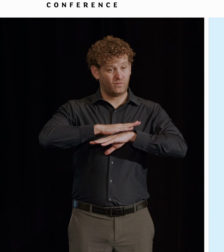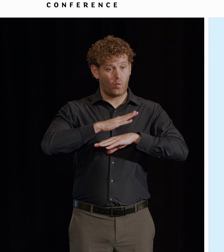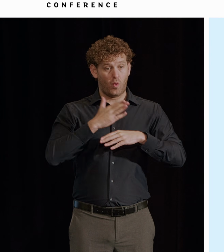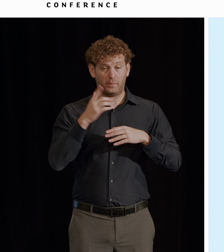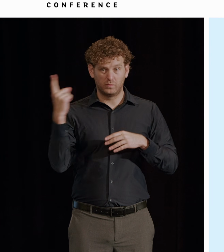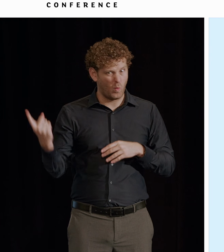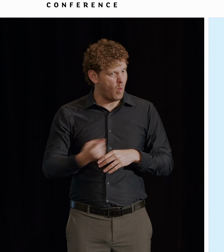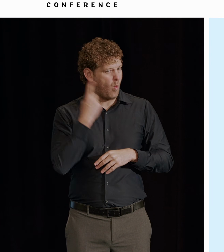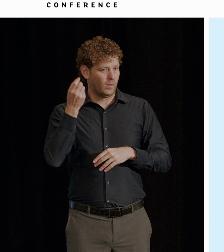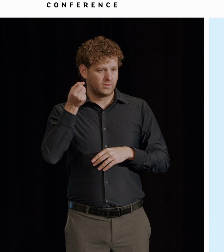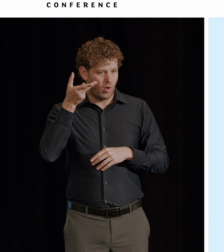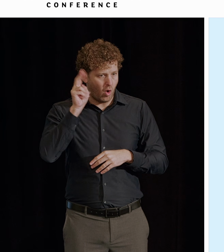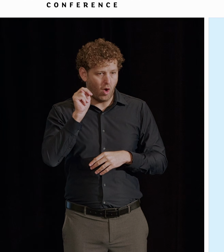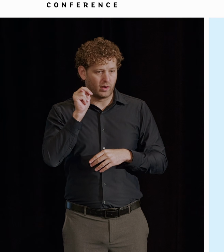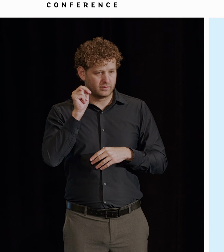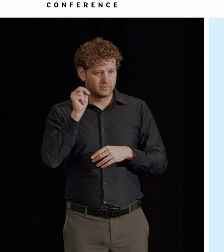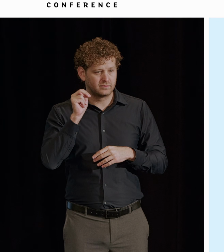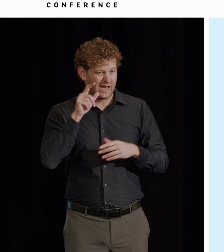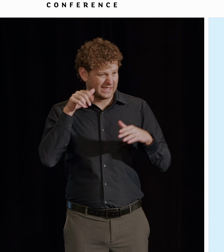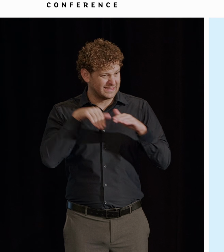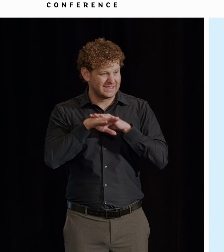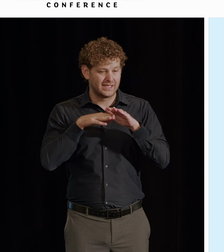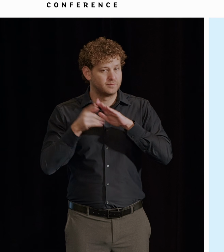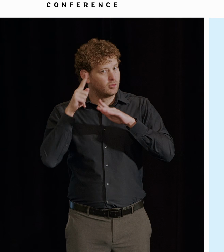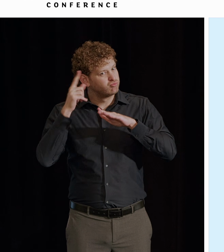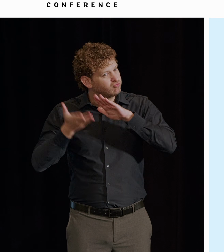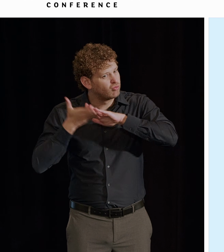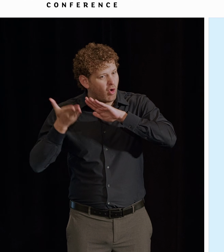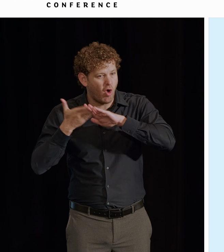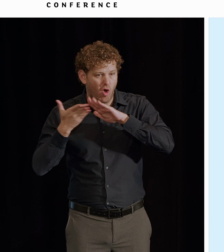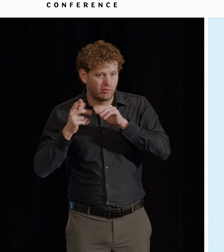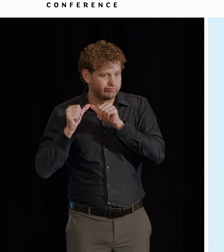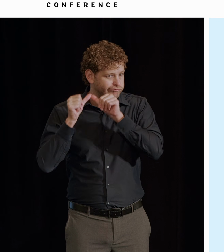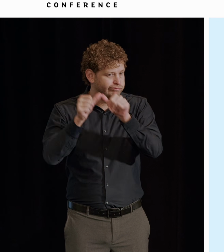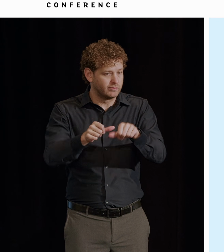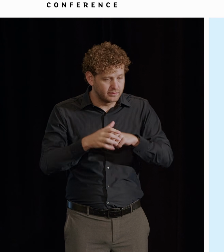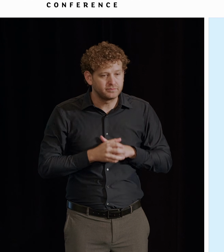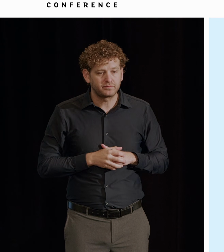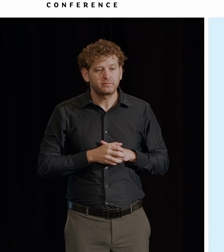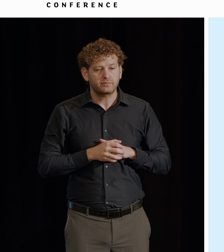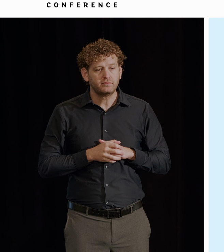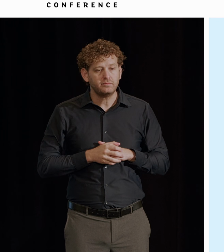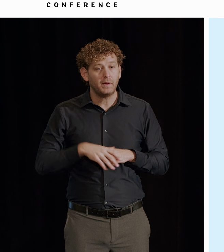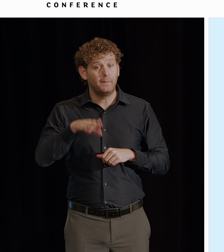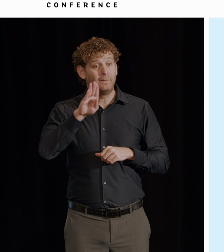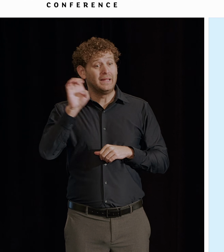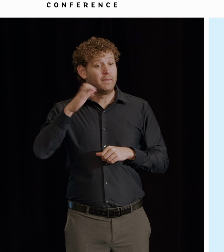And we first announced our Be My Eyes integration at Connect Conference in 2024.